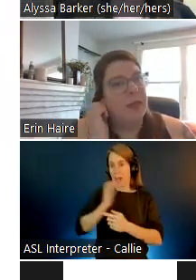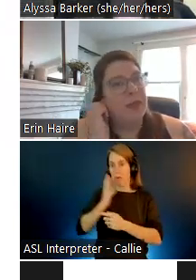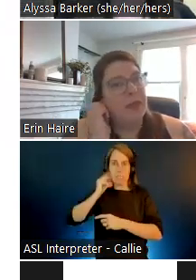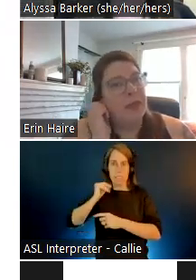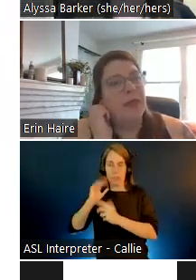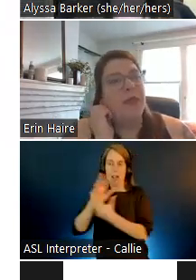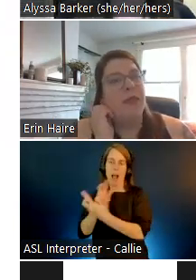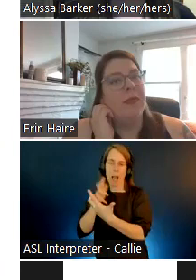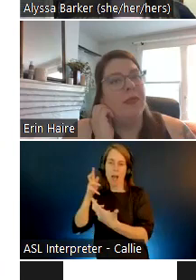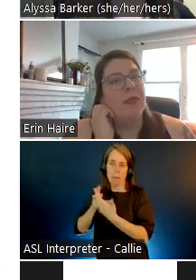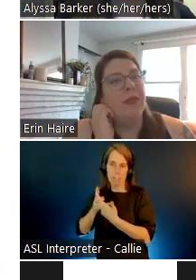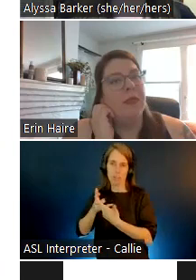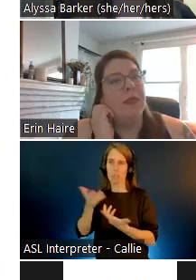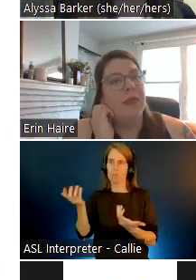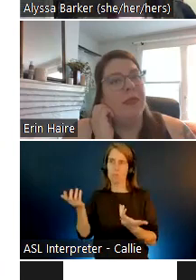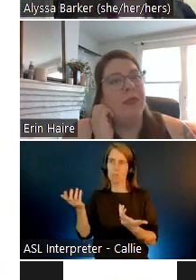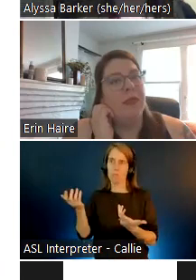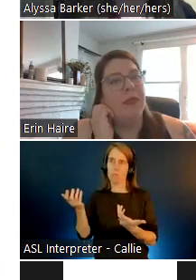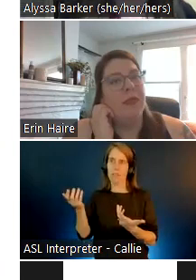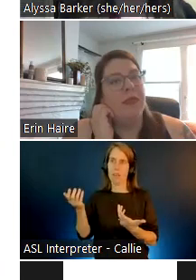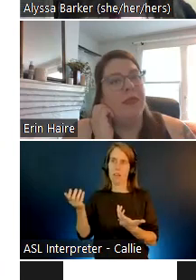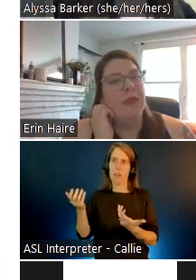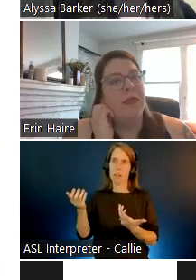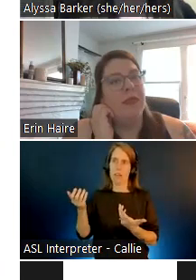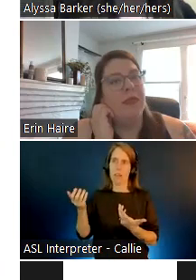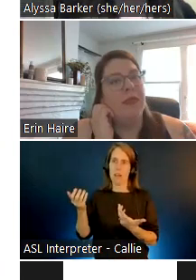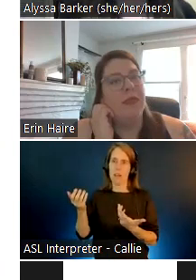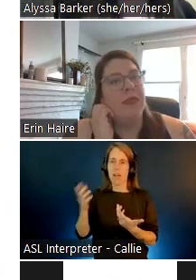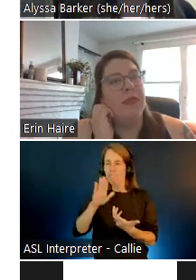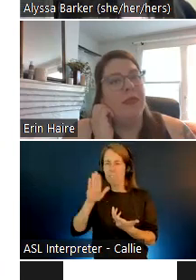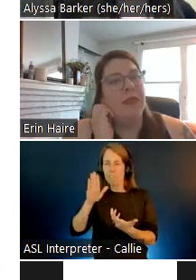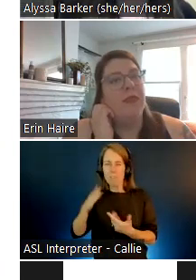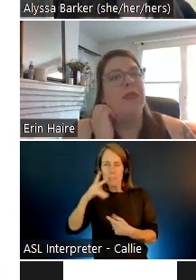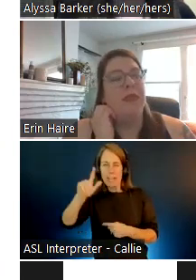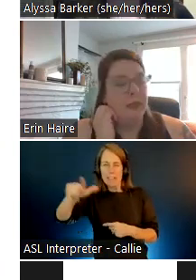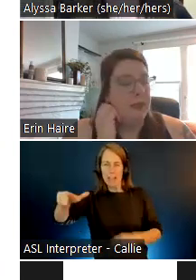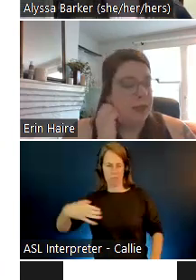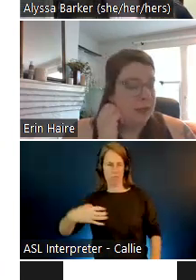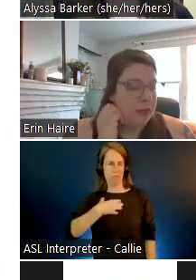anyone make the argument that it was a financial burden to them to to do it as a modification